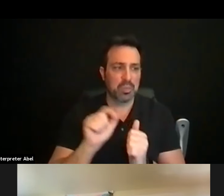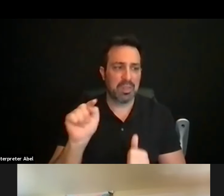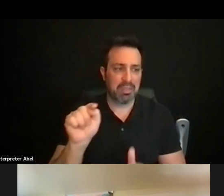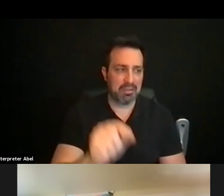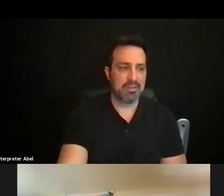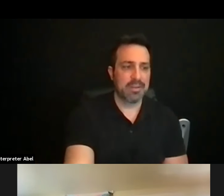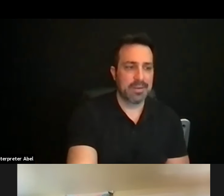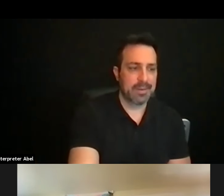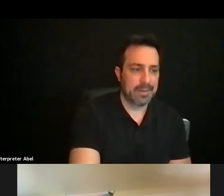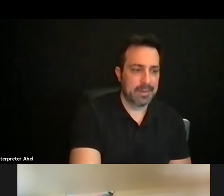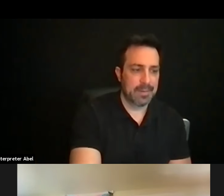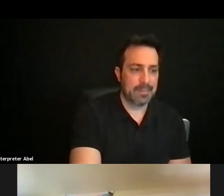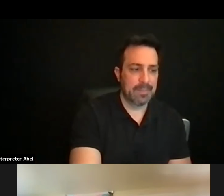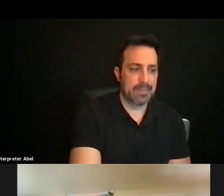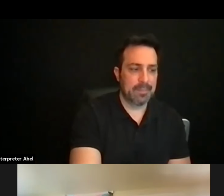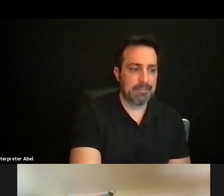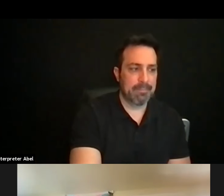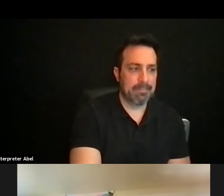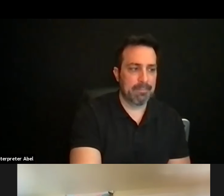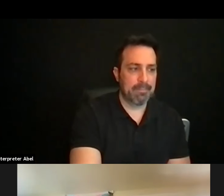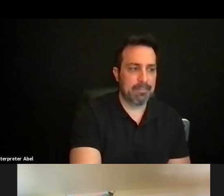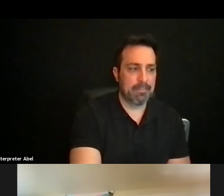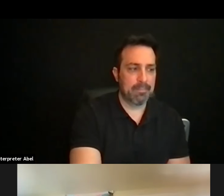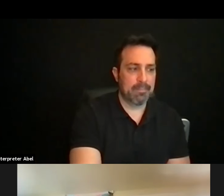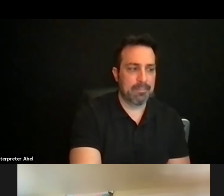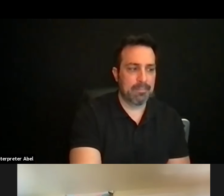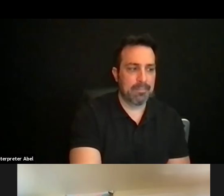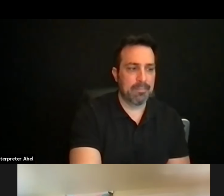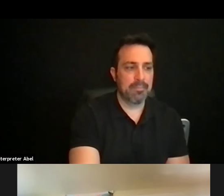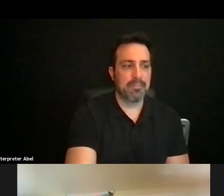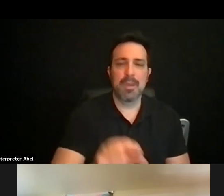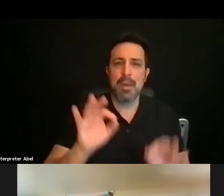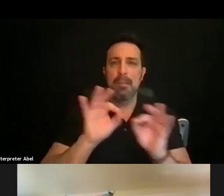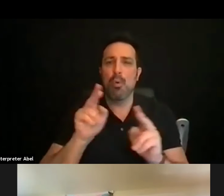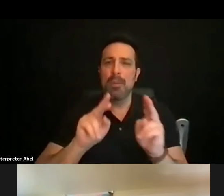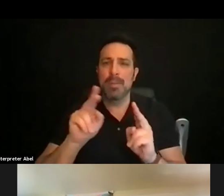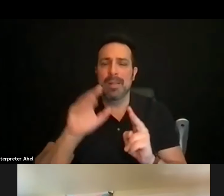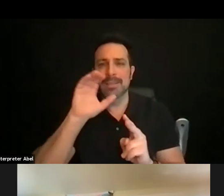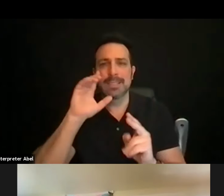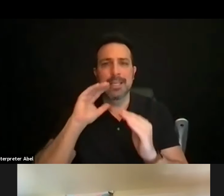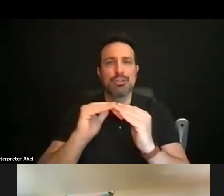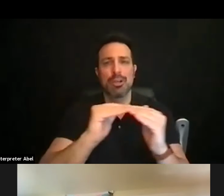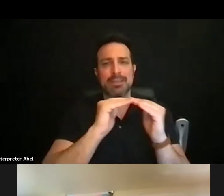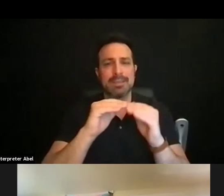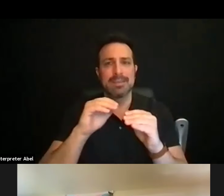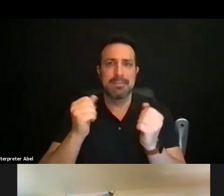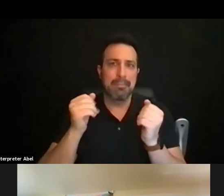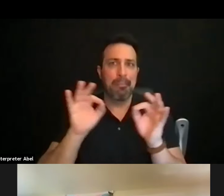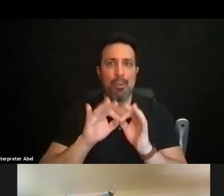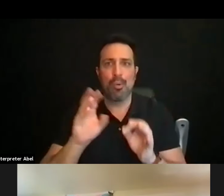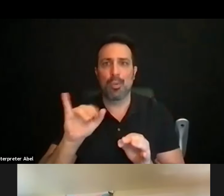something you want to ask, there's a Q and A box and chat. I'll be monitoring that while we have this